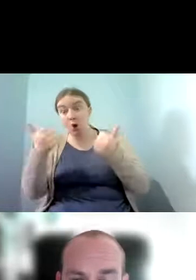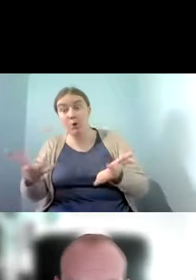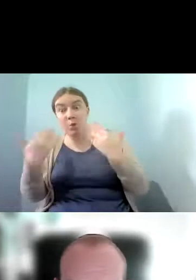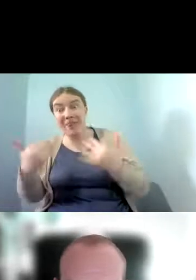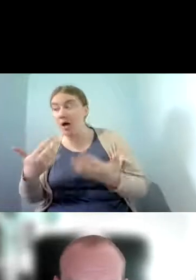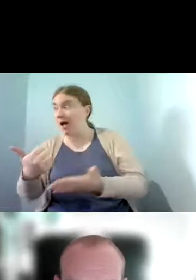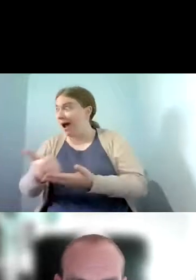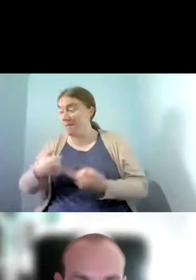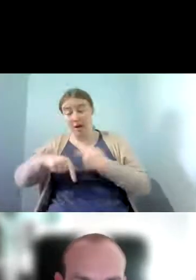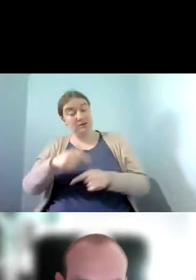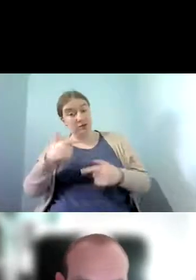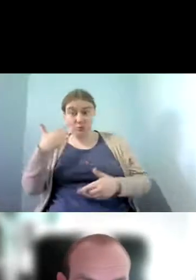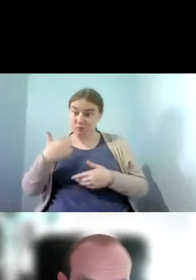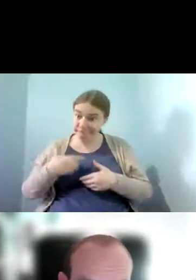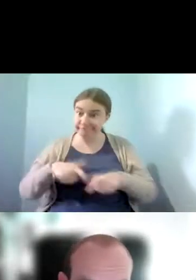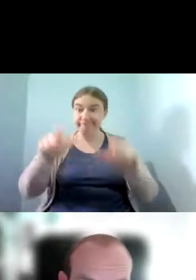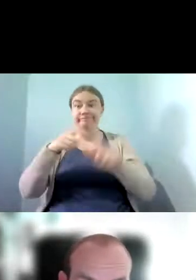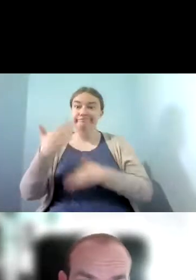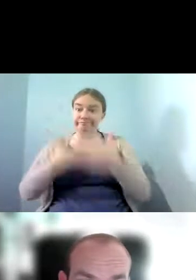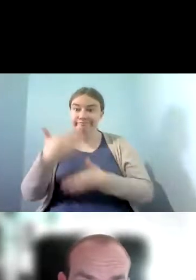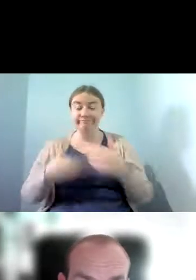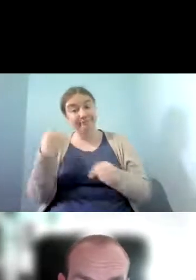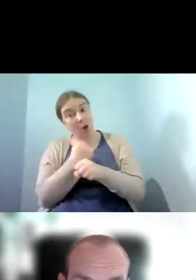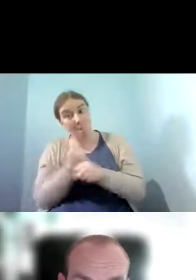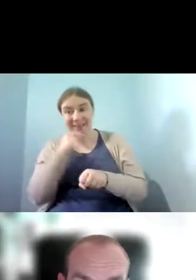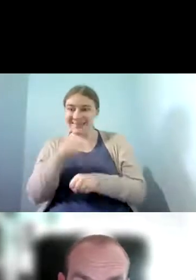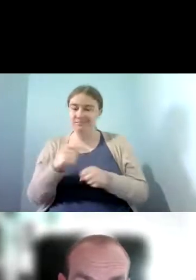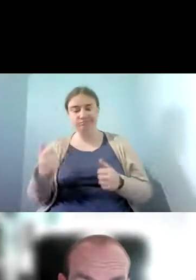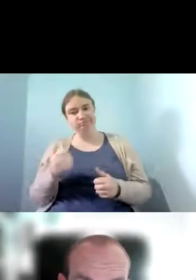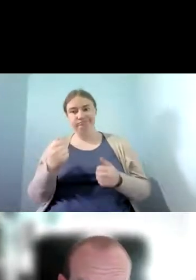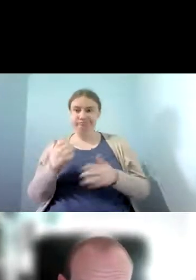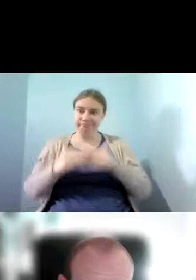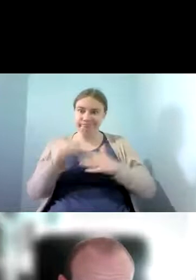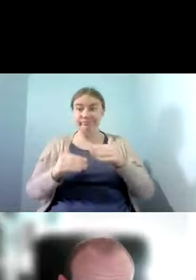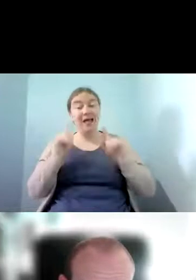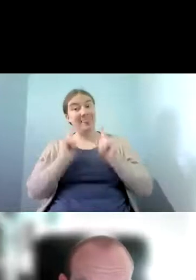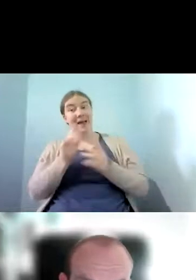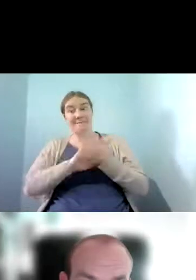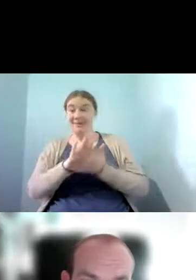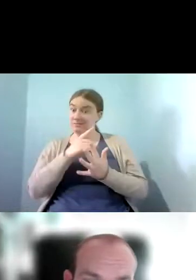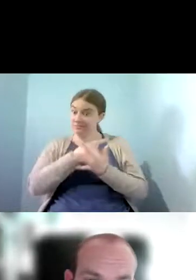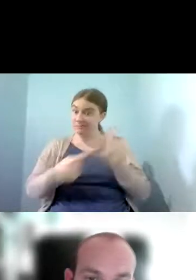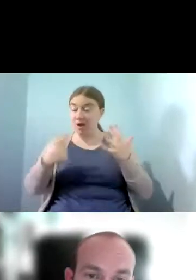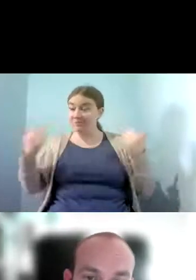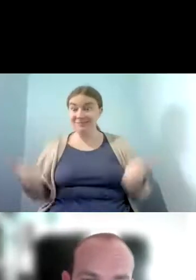complete uh the construction this fish pass um and that will be all of them done um unfortunately